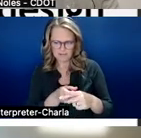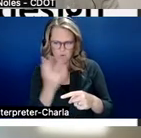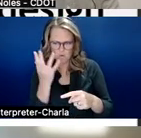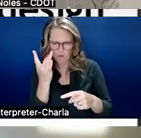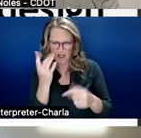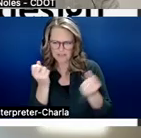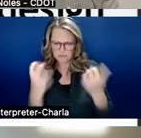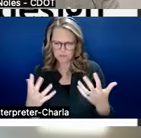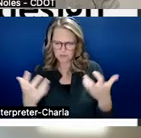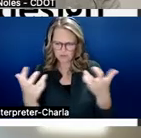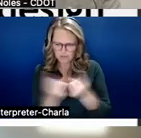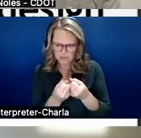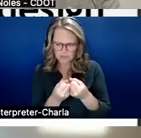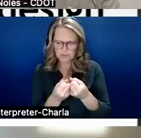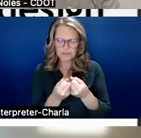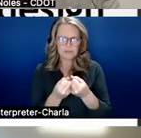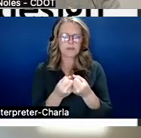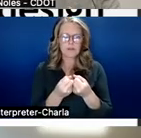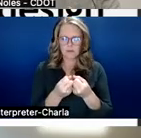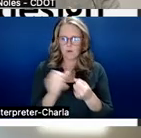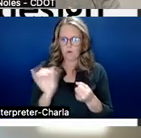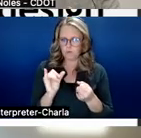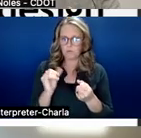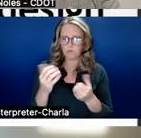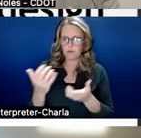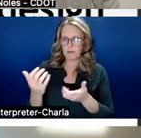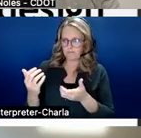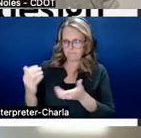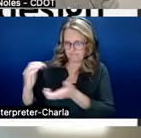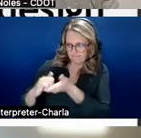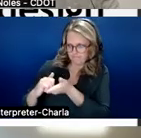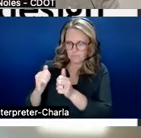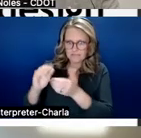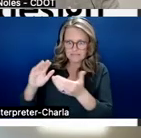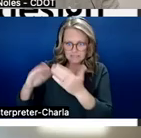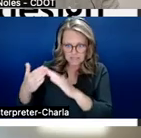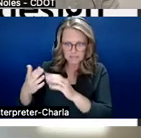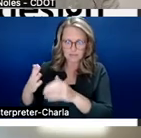And certainly have been coordinating closely with the city and county of Denver who have already been doing some work